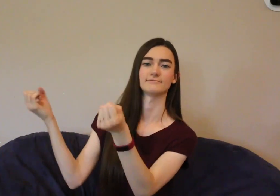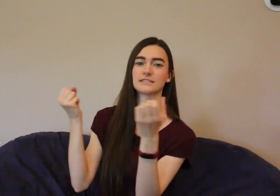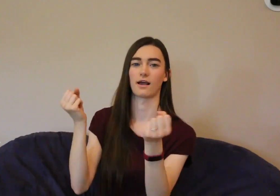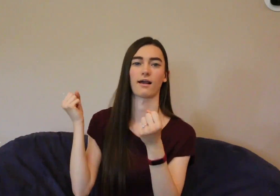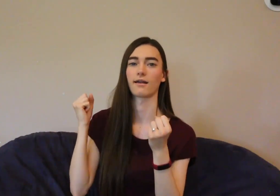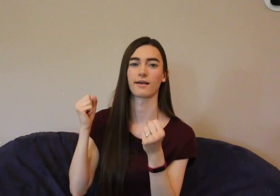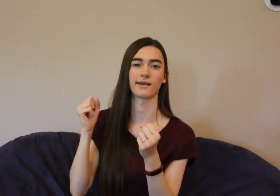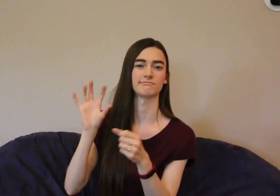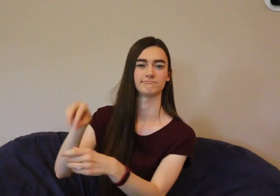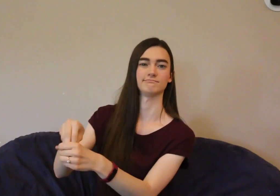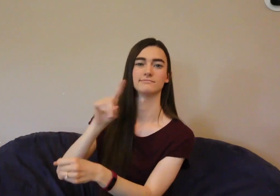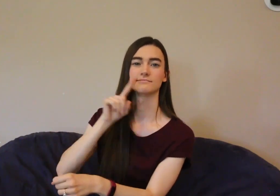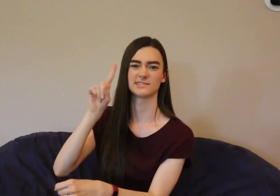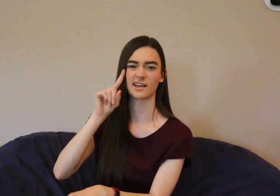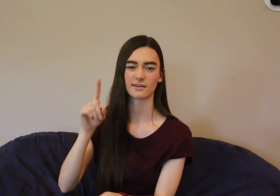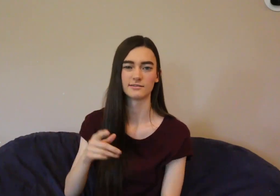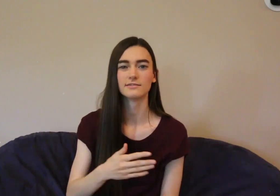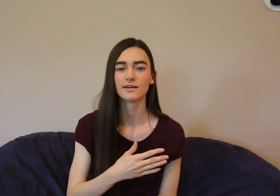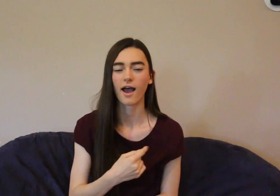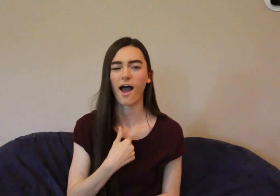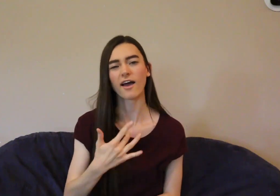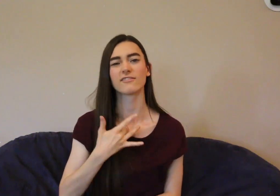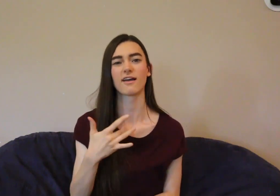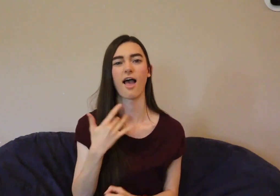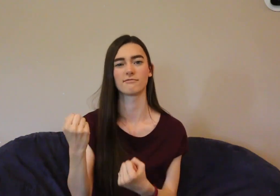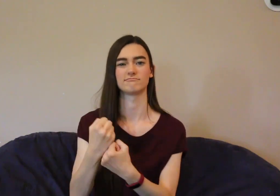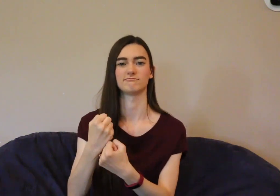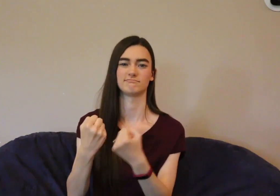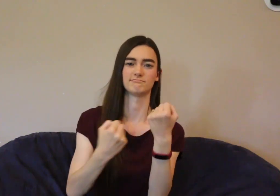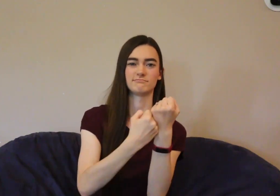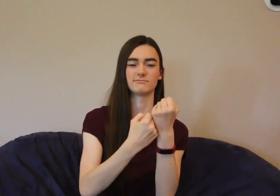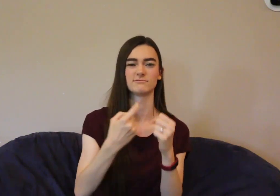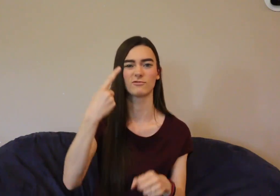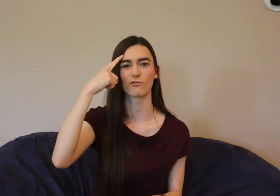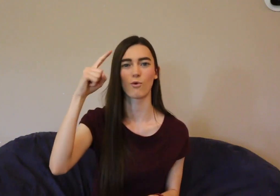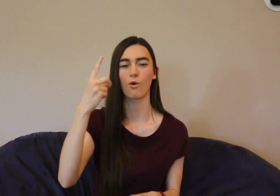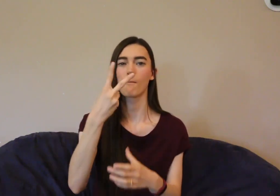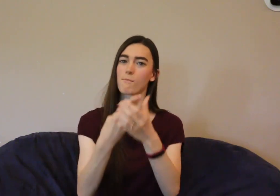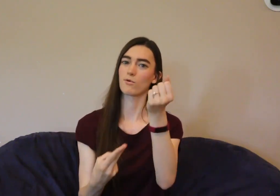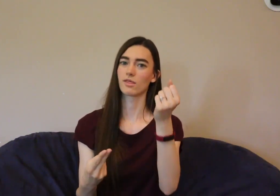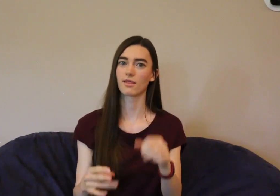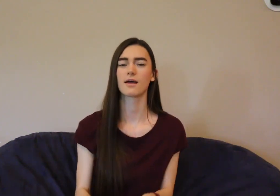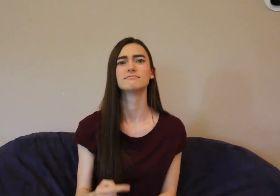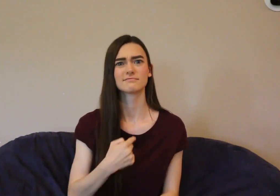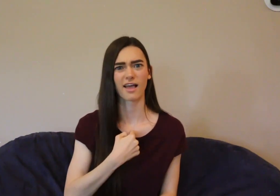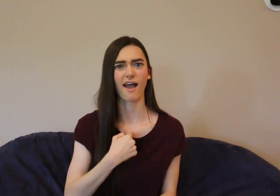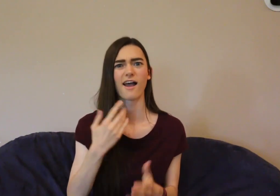and sign and be involved of the deaf community. I feel supported in both ways.